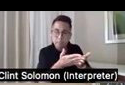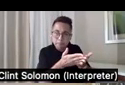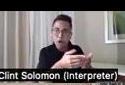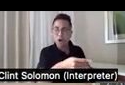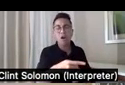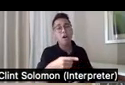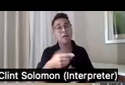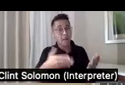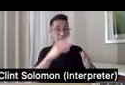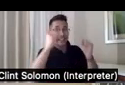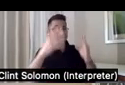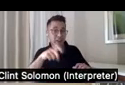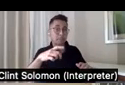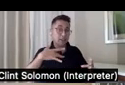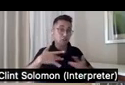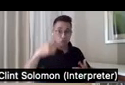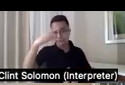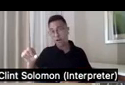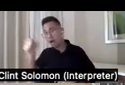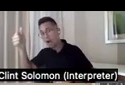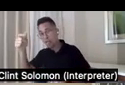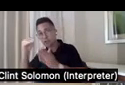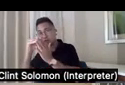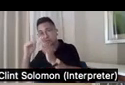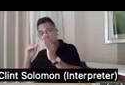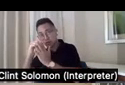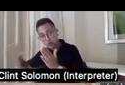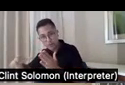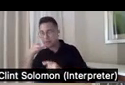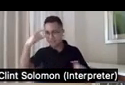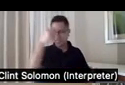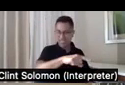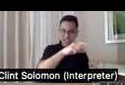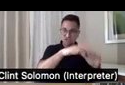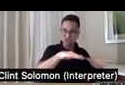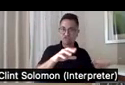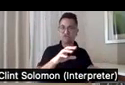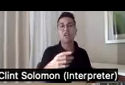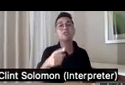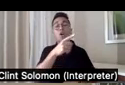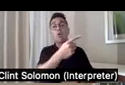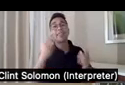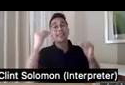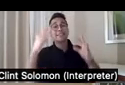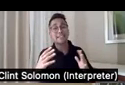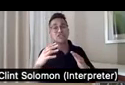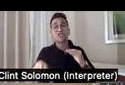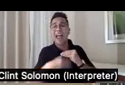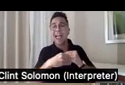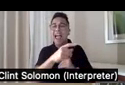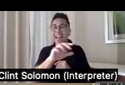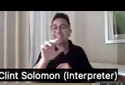this particular child and so she's added on this next page a tactile element then well a couple